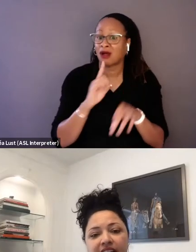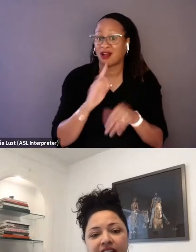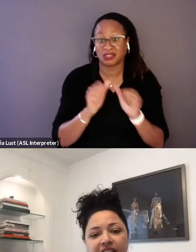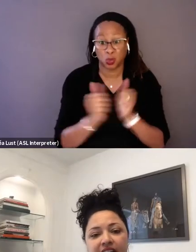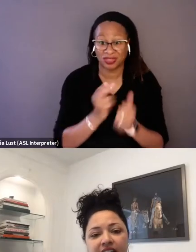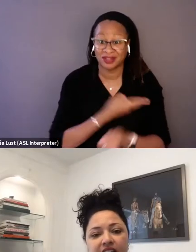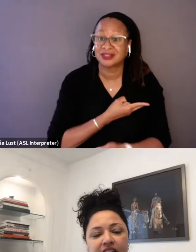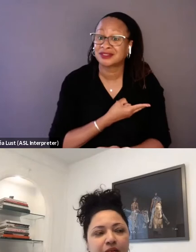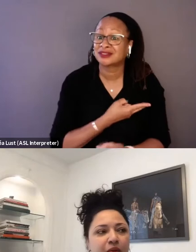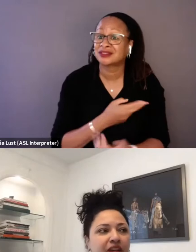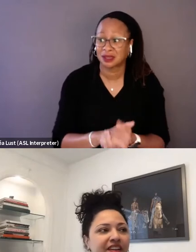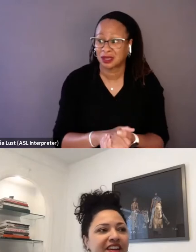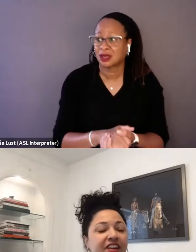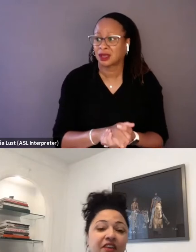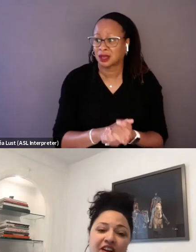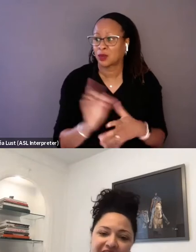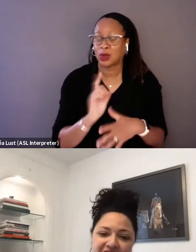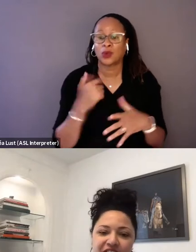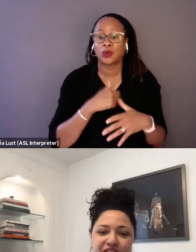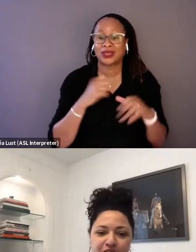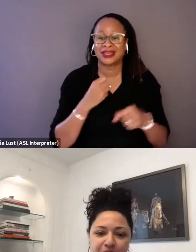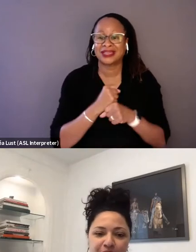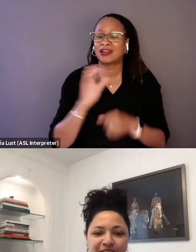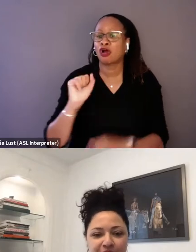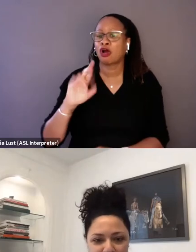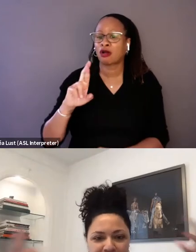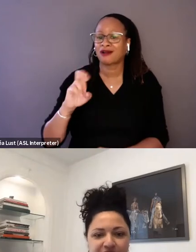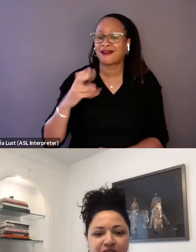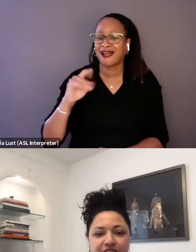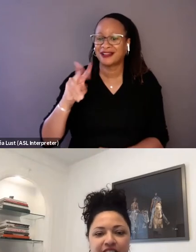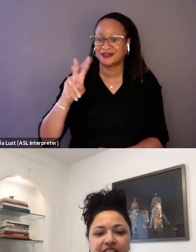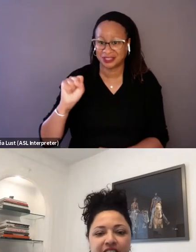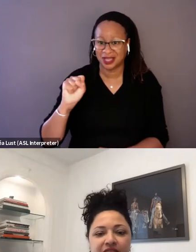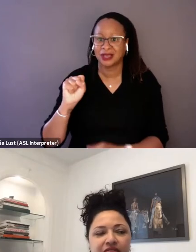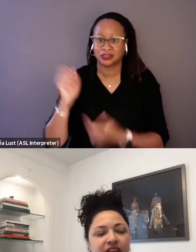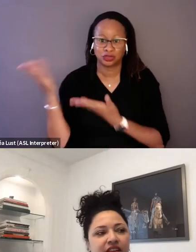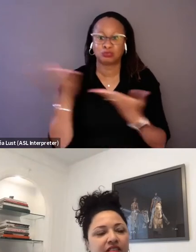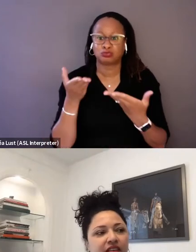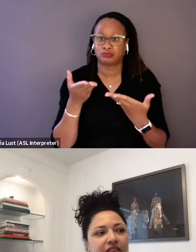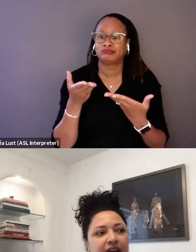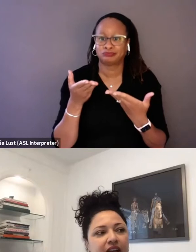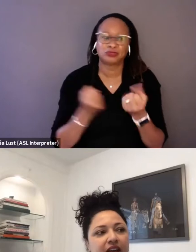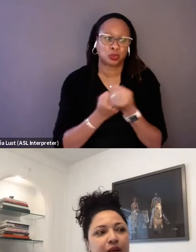and that where we could get enough archival to support you know, to bring the story to life and all of that.